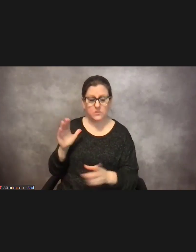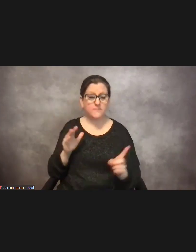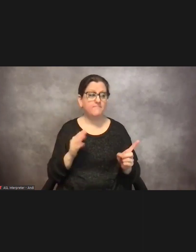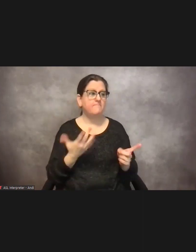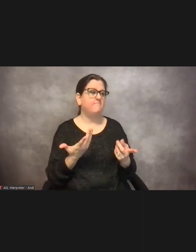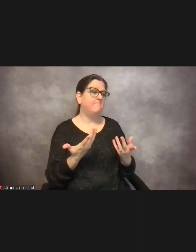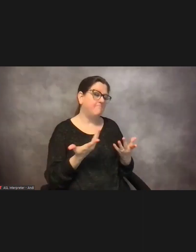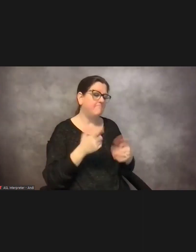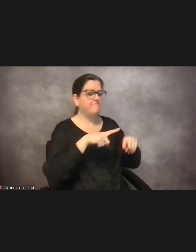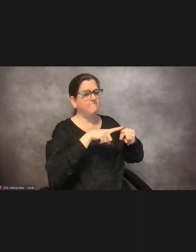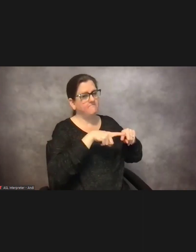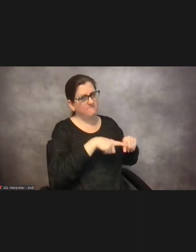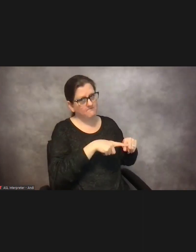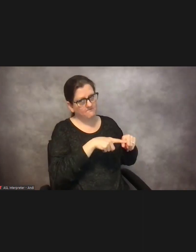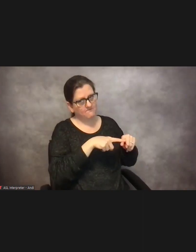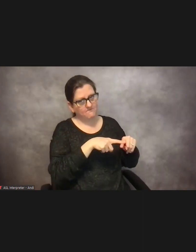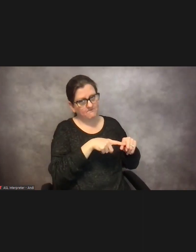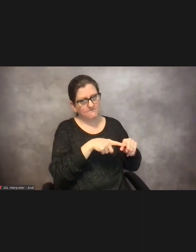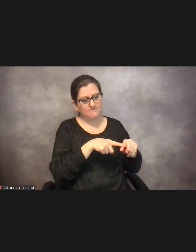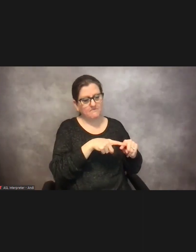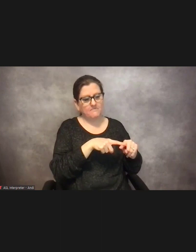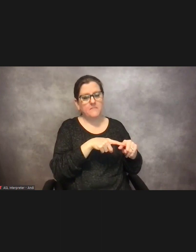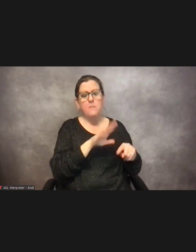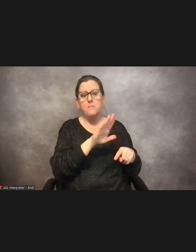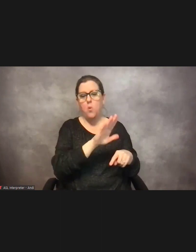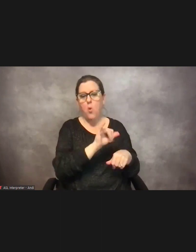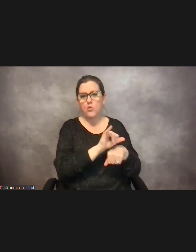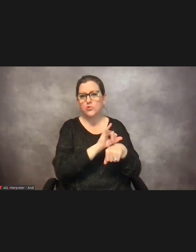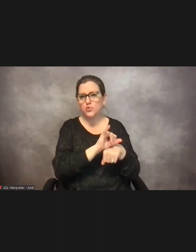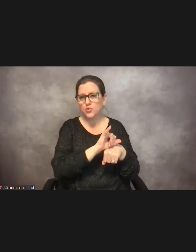: So, that's going to depend on, um, what the, um, coverage that